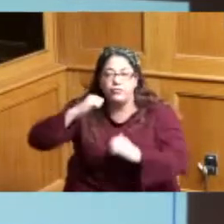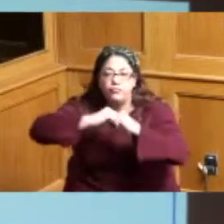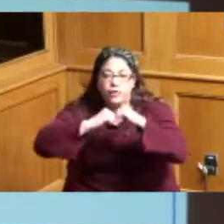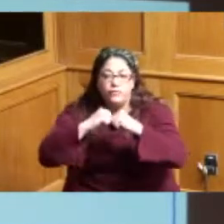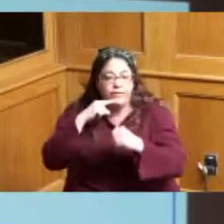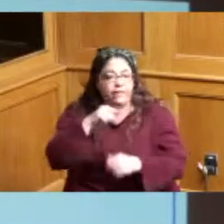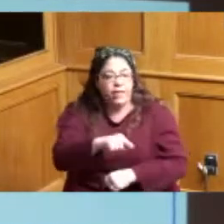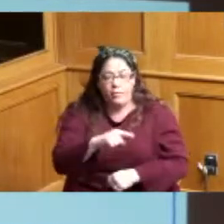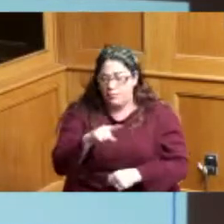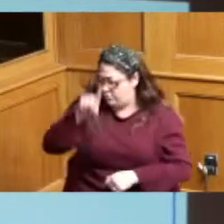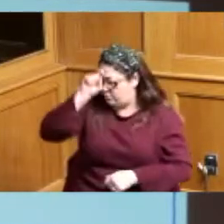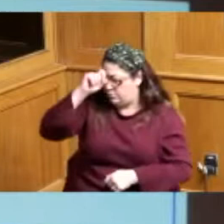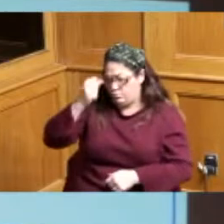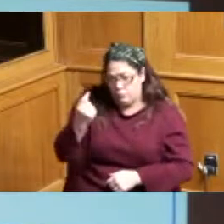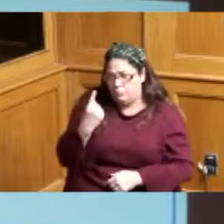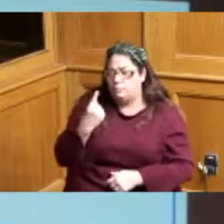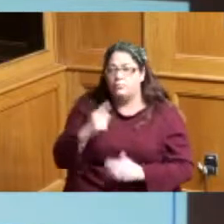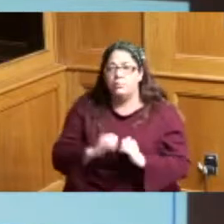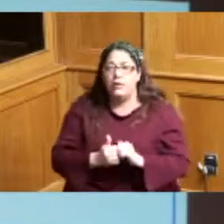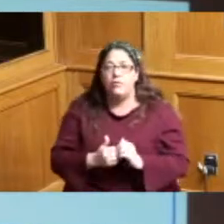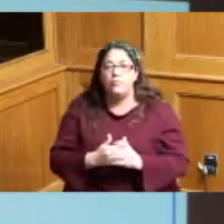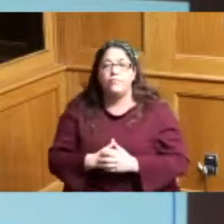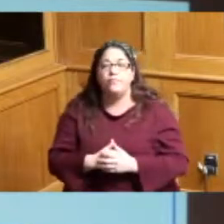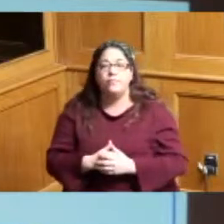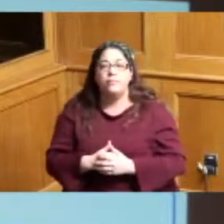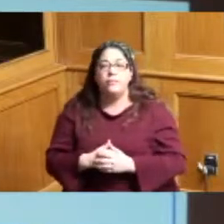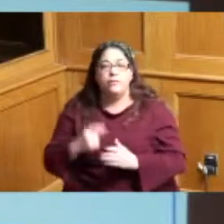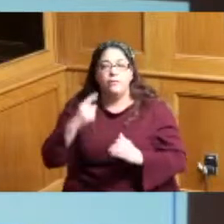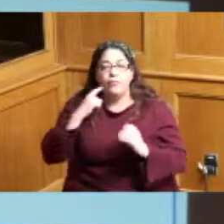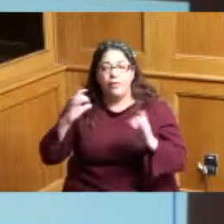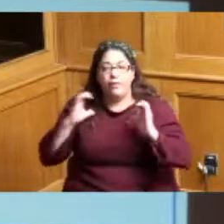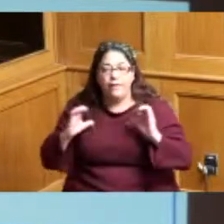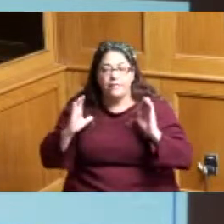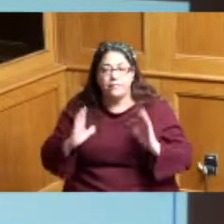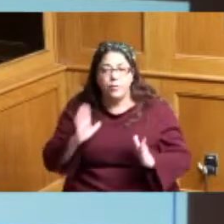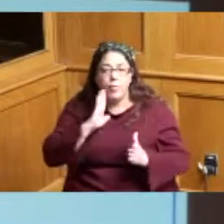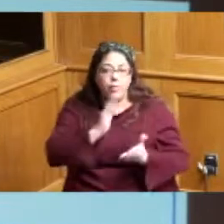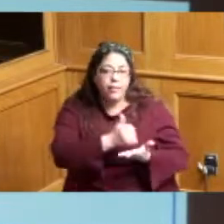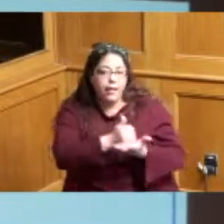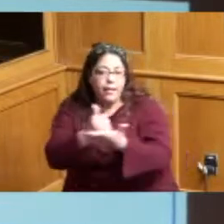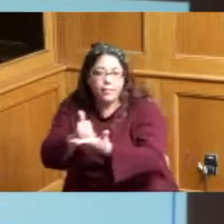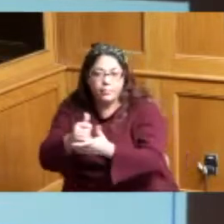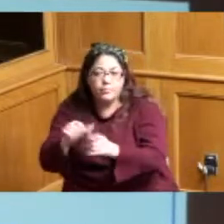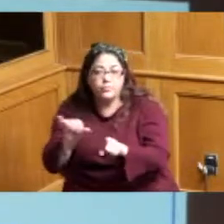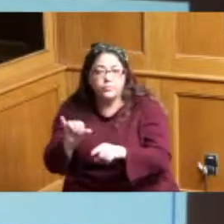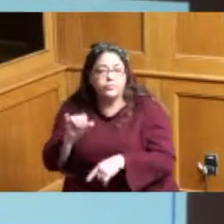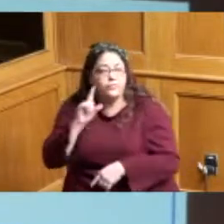understand it's not only about the customers but it also has to be meaningful and cost effective